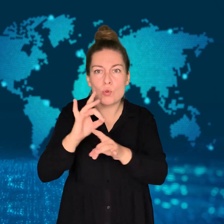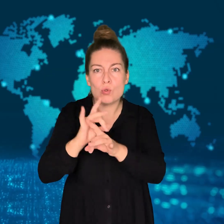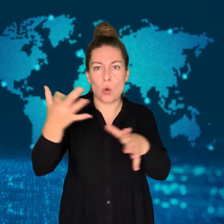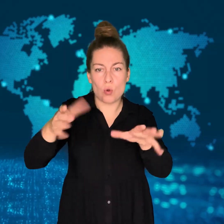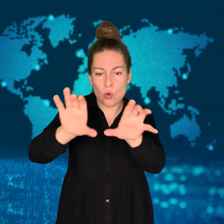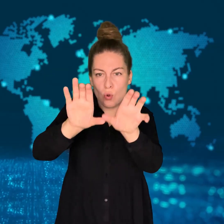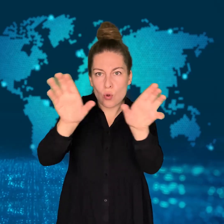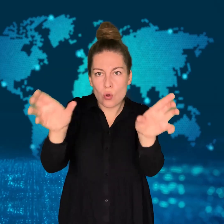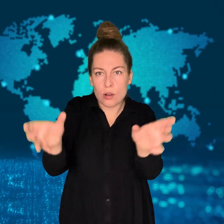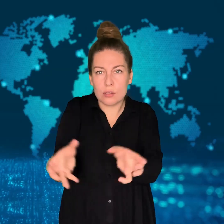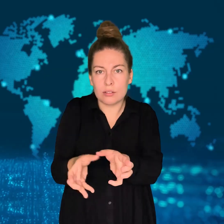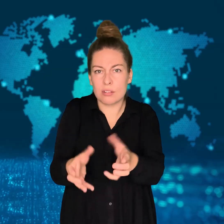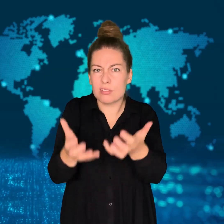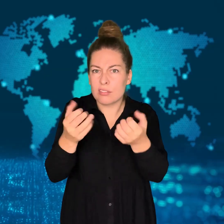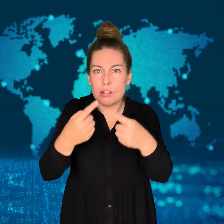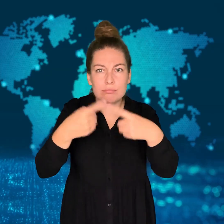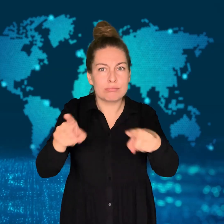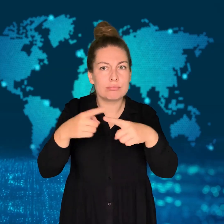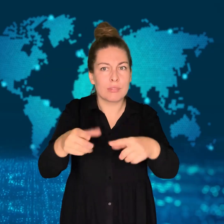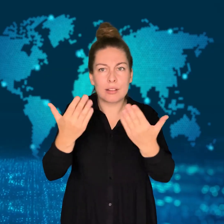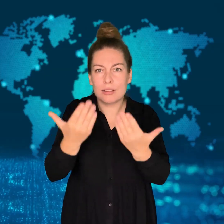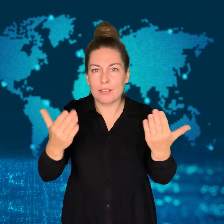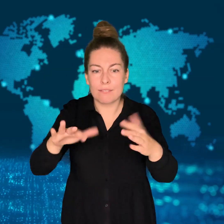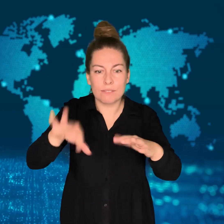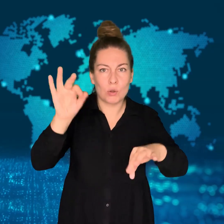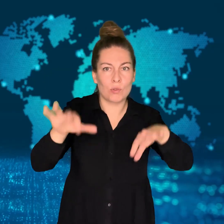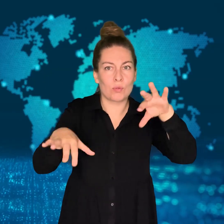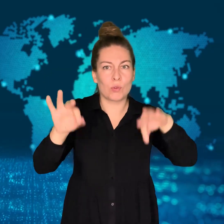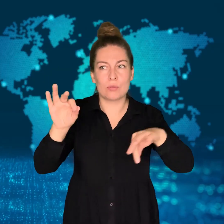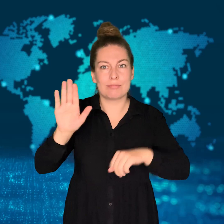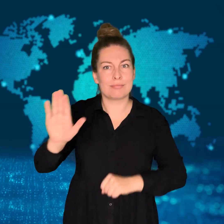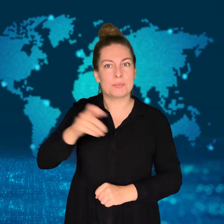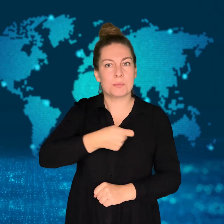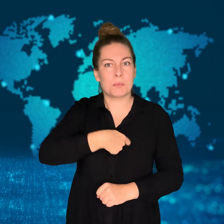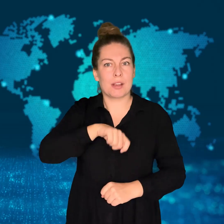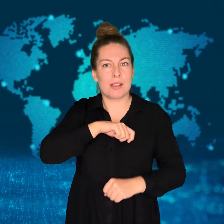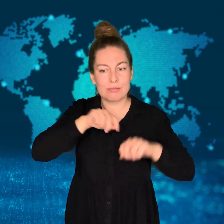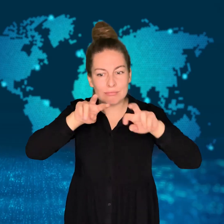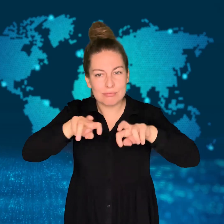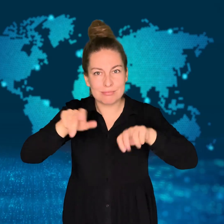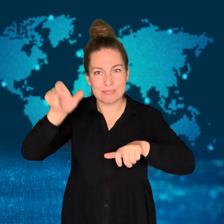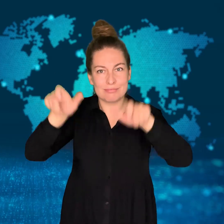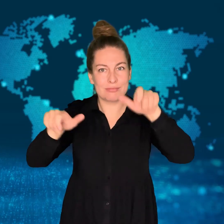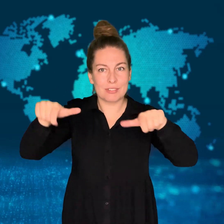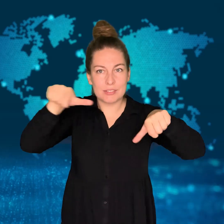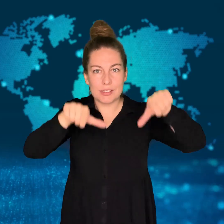and a unique gold crown.